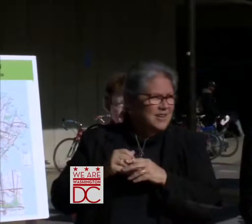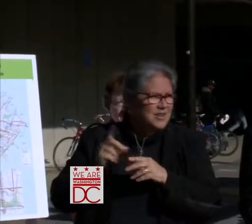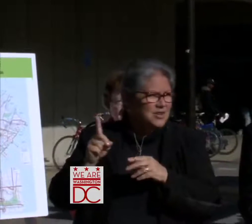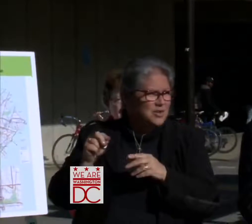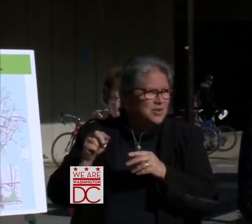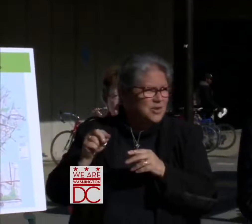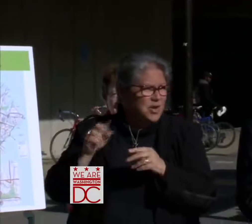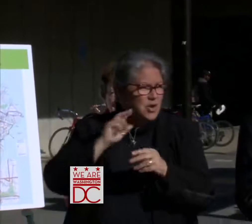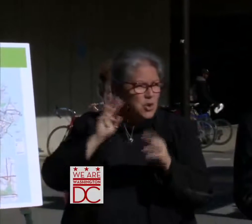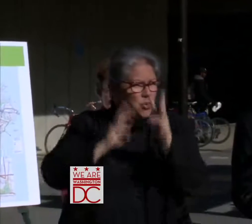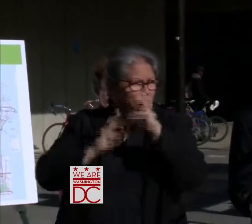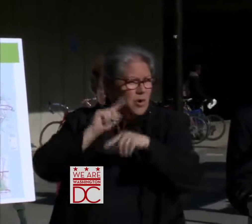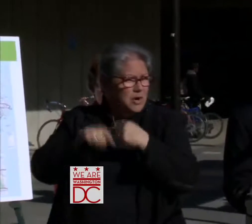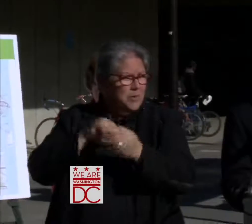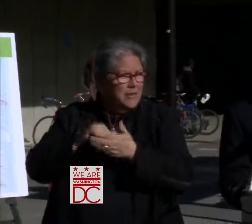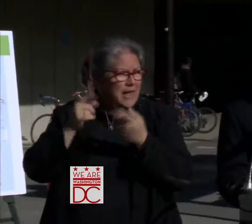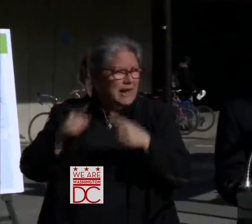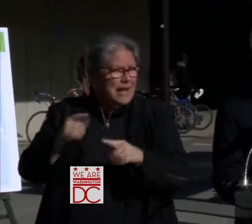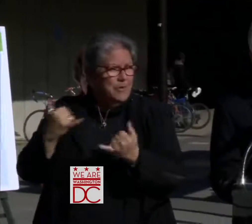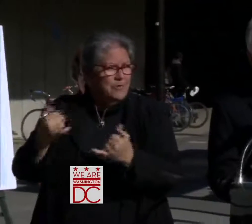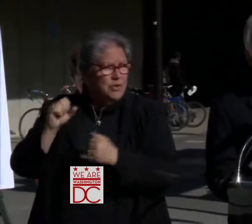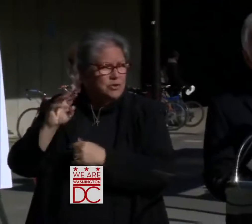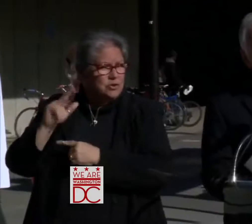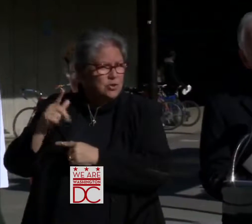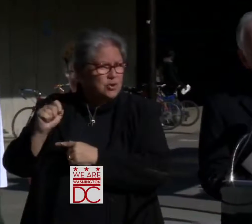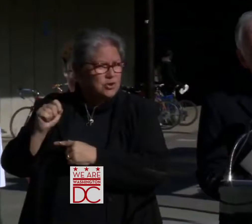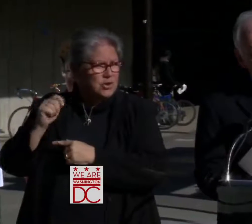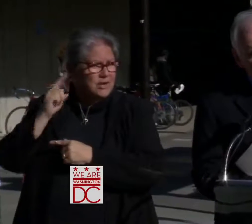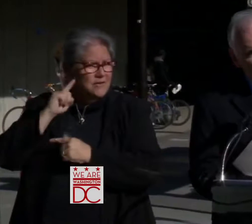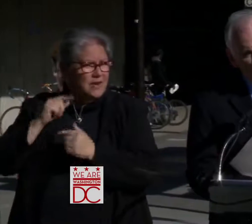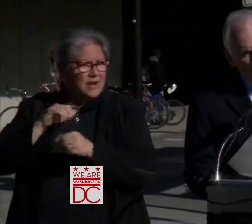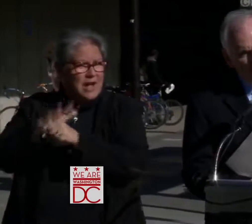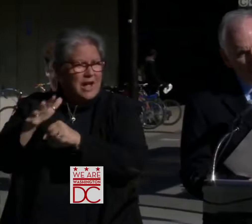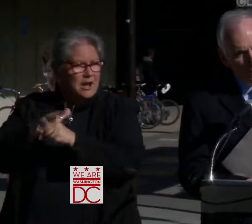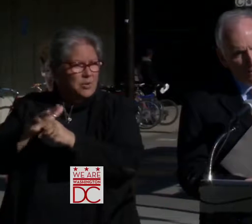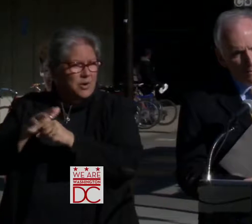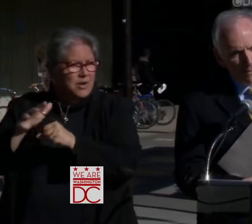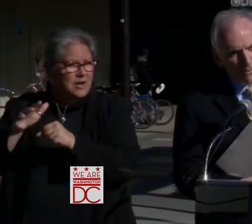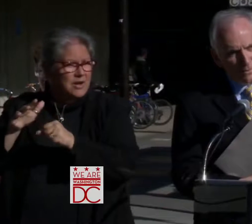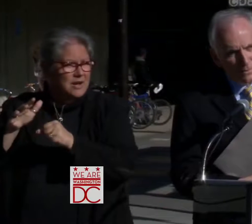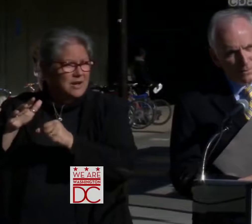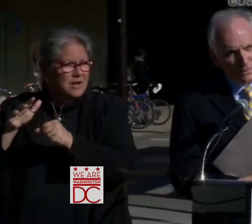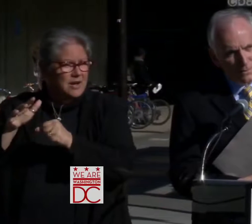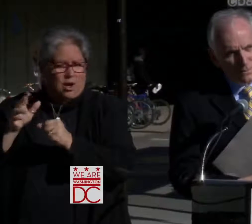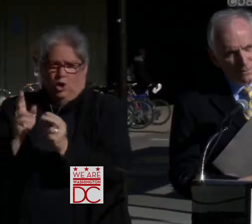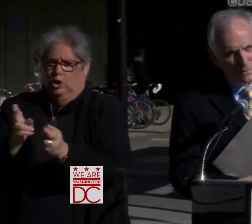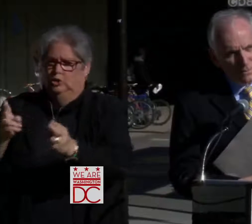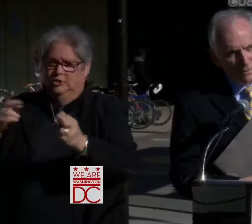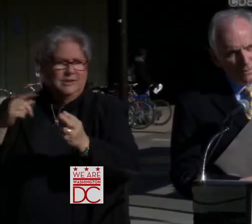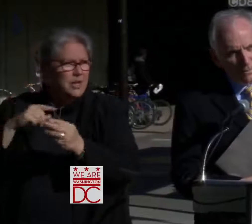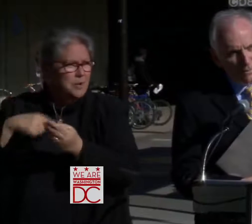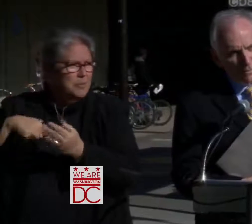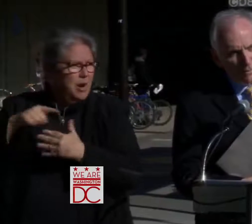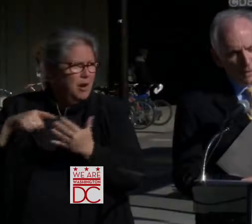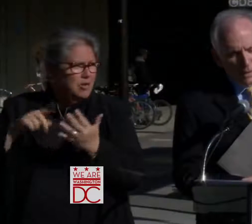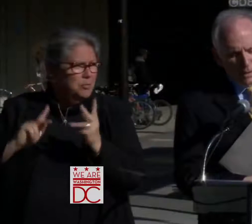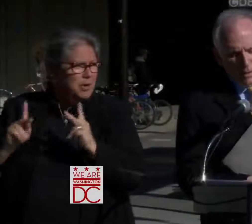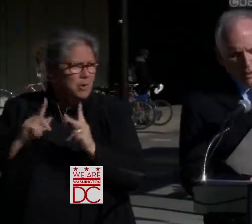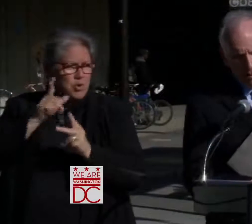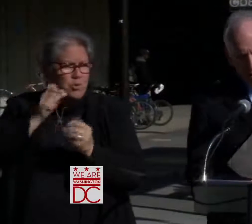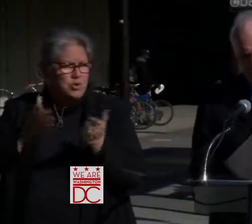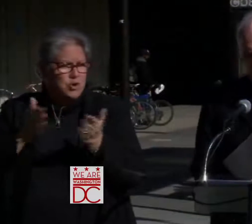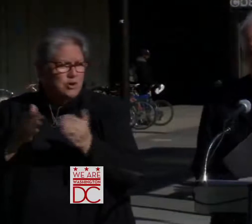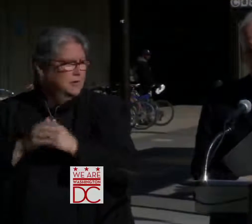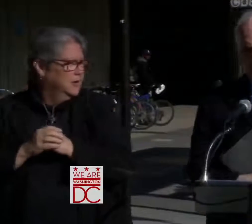YES, DEFINITELY.